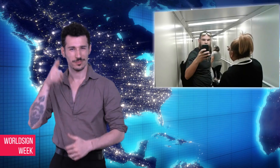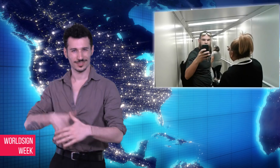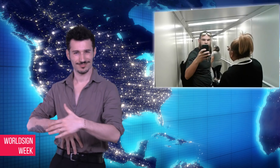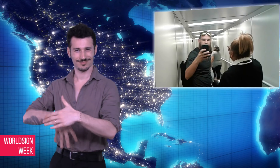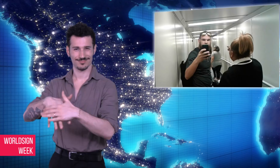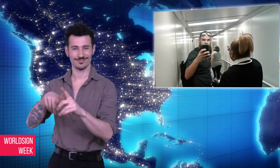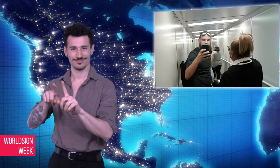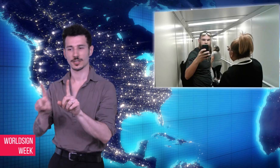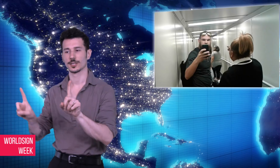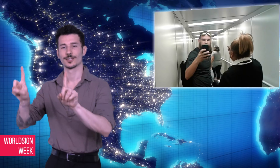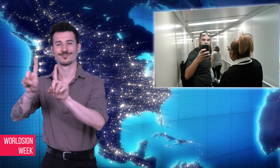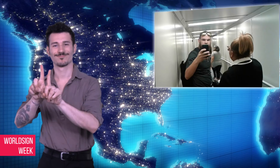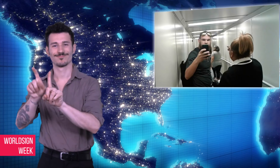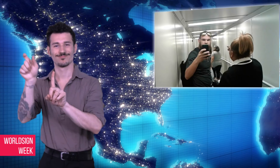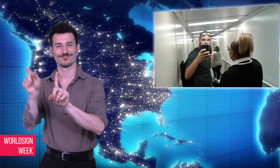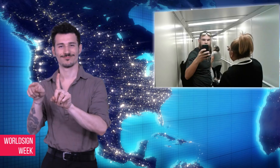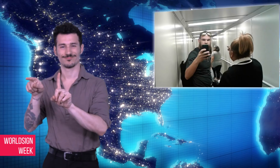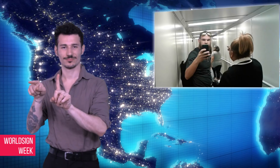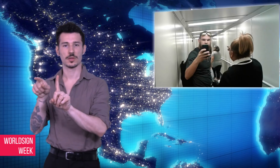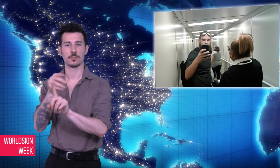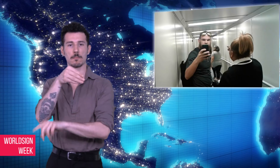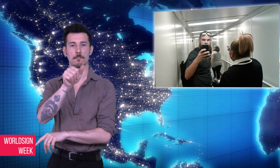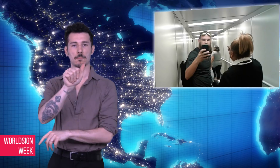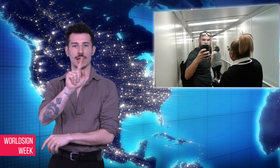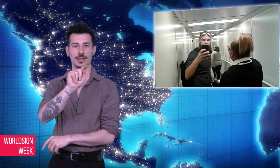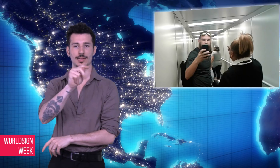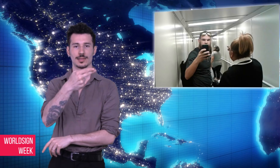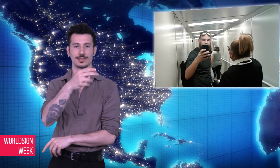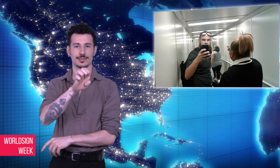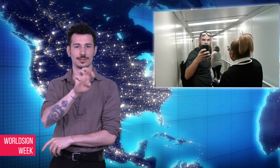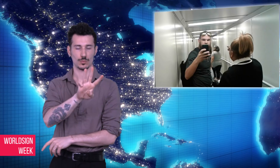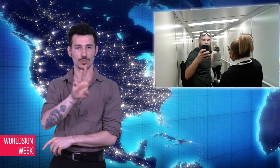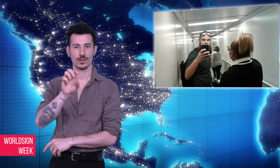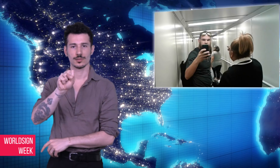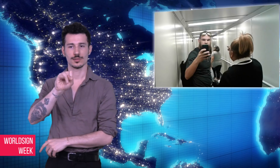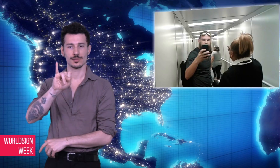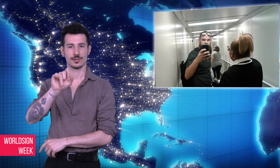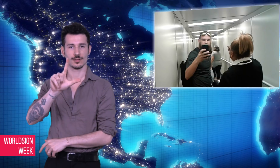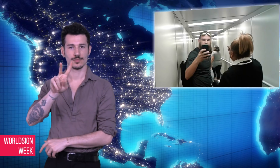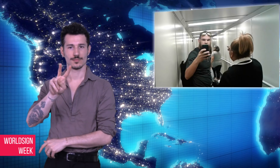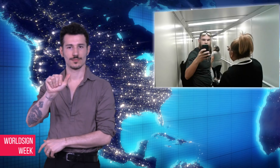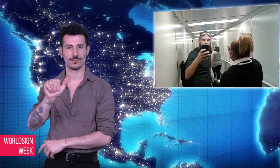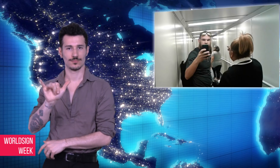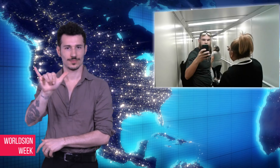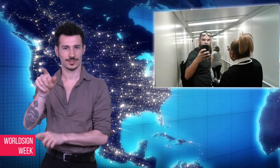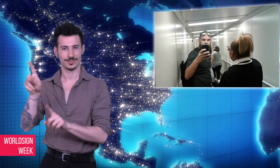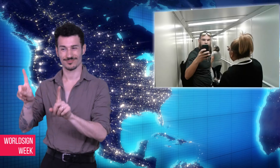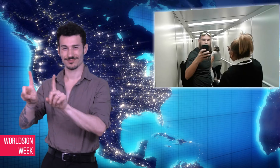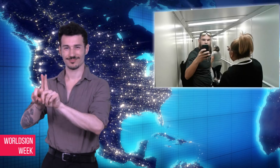Ramirez, and his partner Matthew